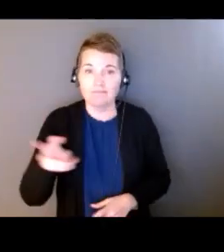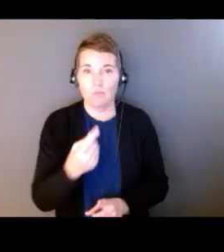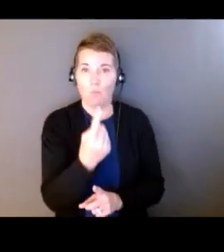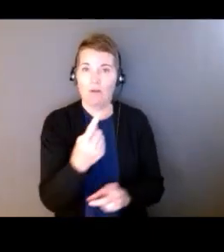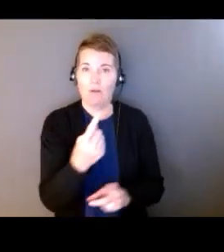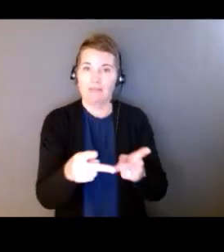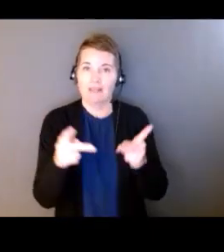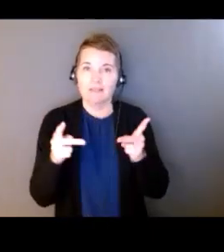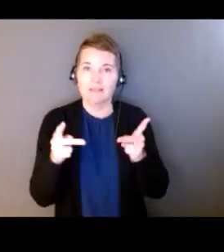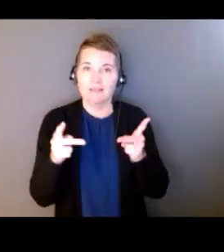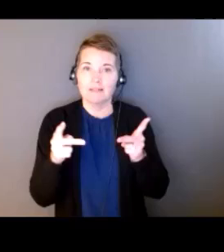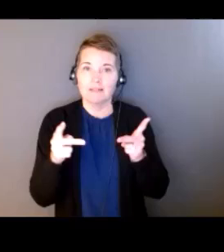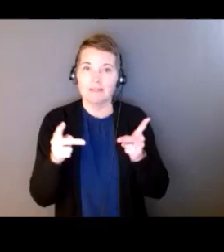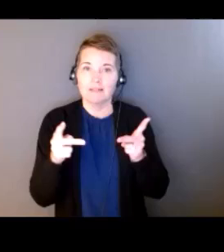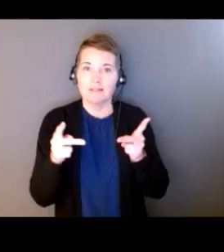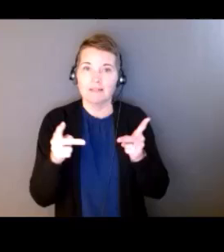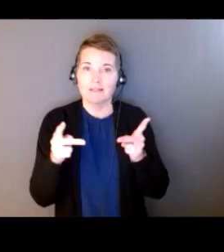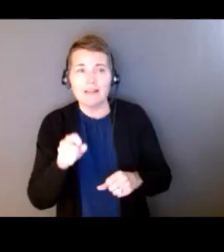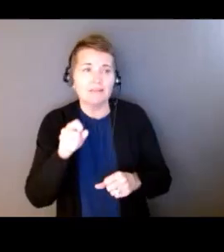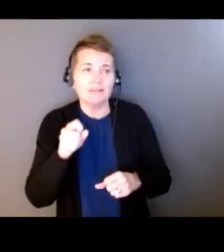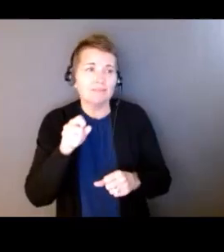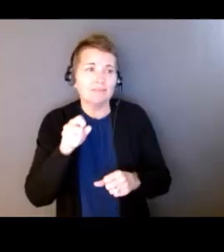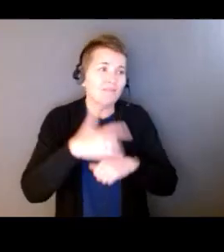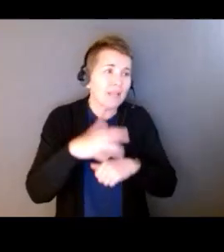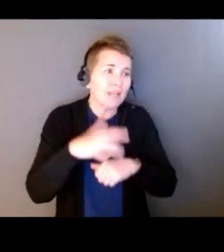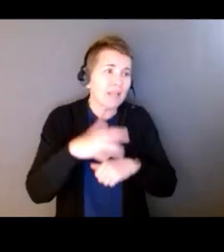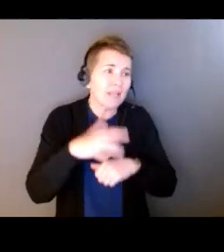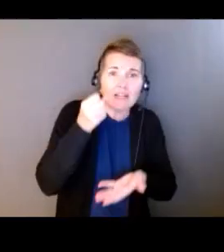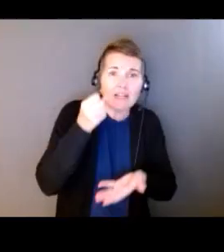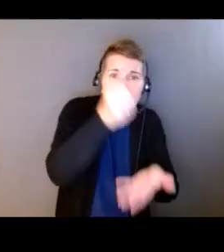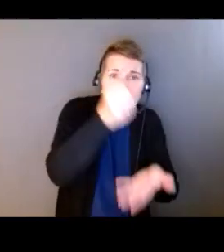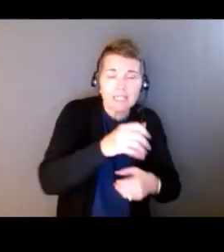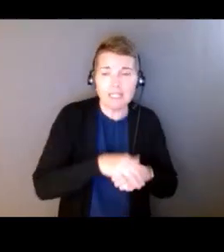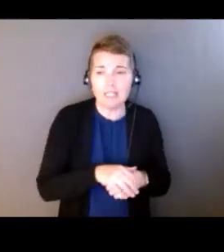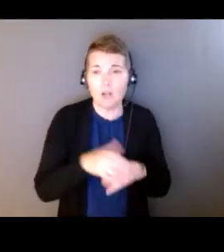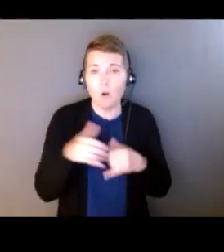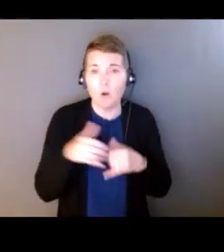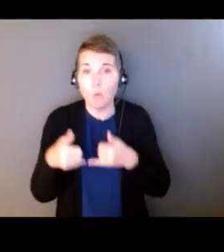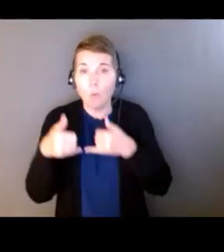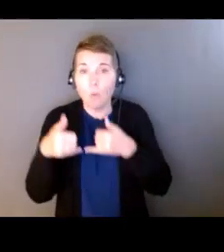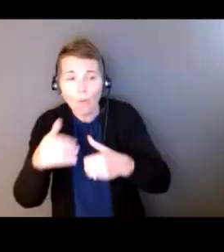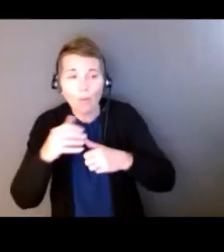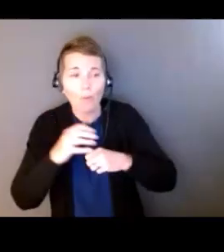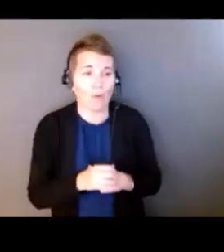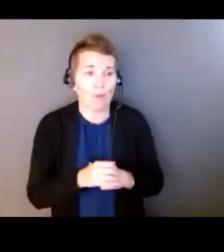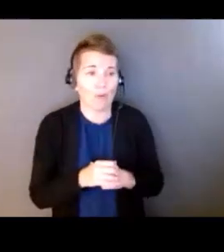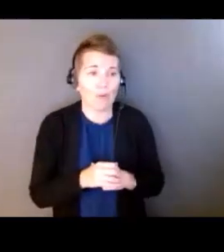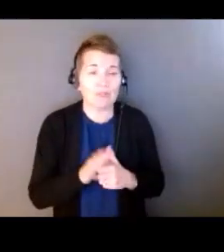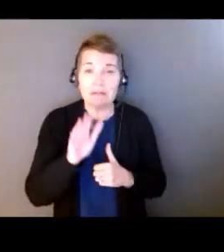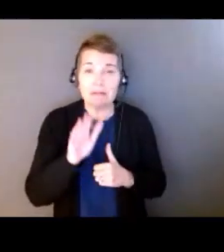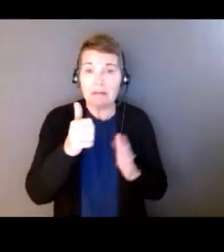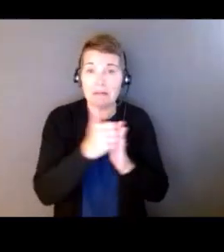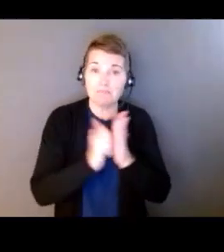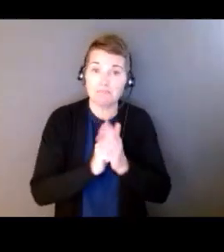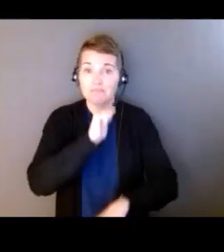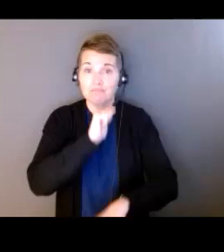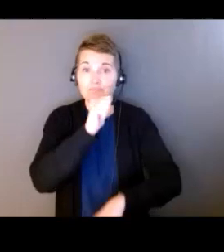searching our available funding and awards, creating and managing accounts for yourself, your groups, and your organizations,